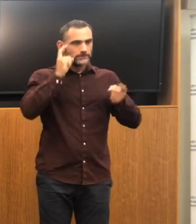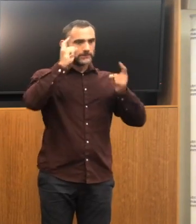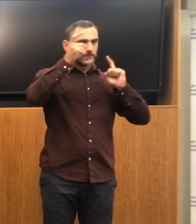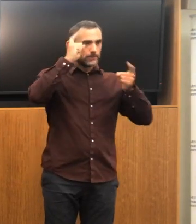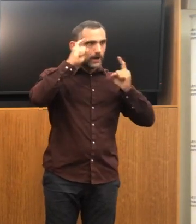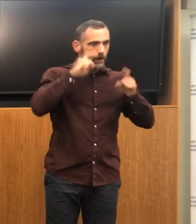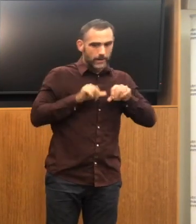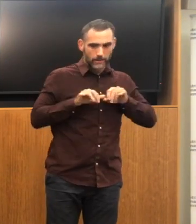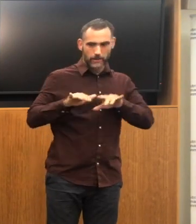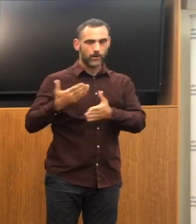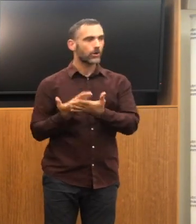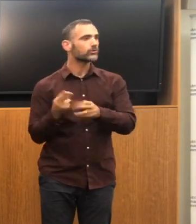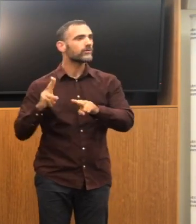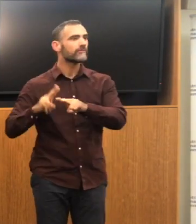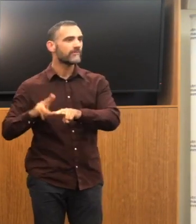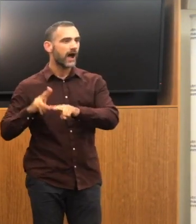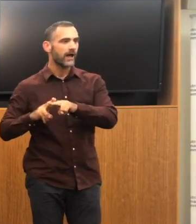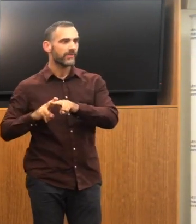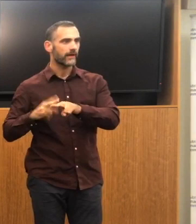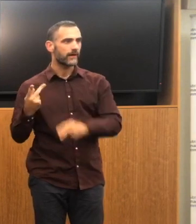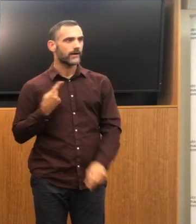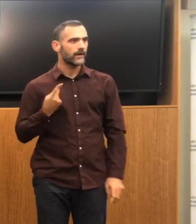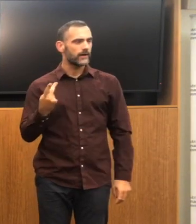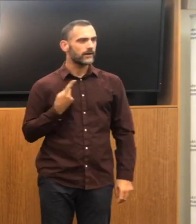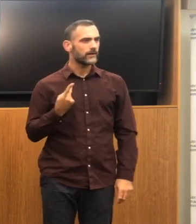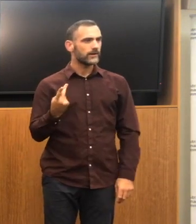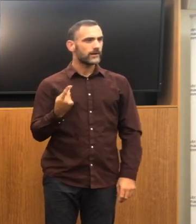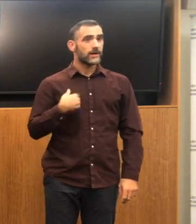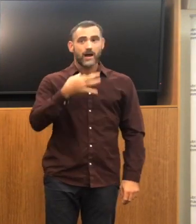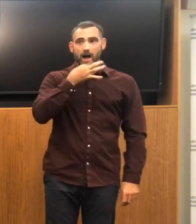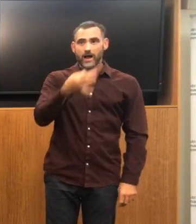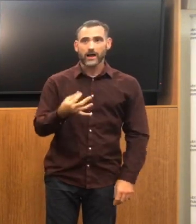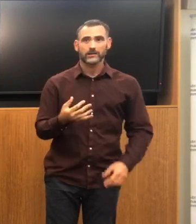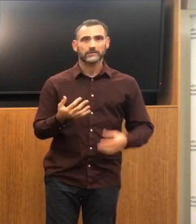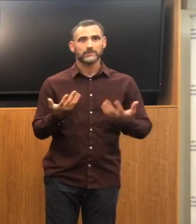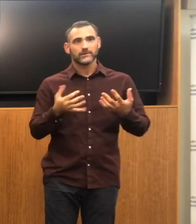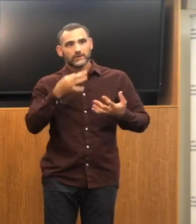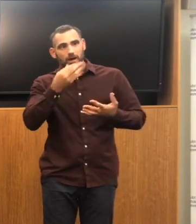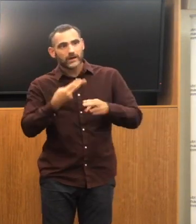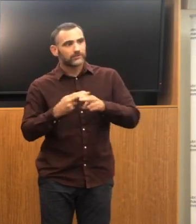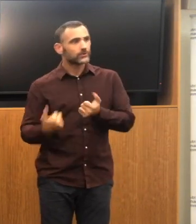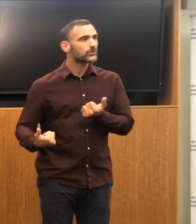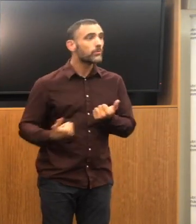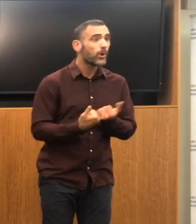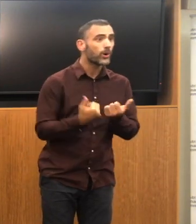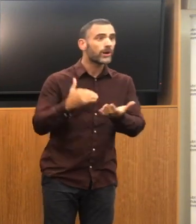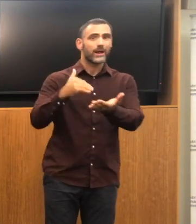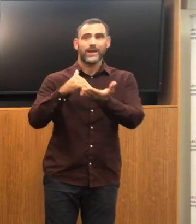And when we asked him if he had talked to anyone or sought any kind of psycho-social support, he said no, he didn't know.